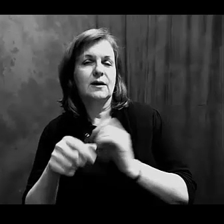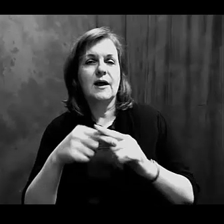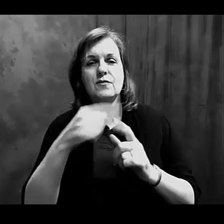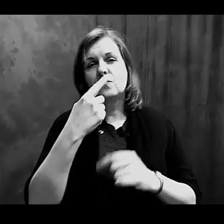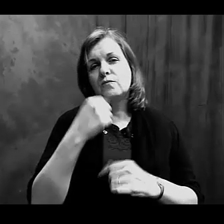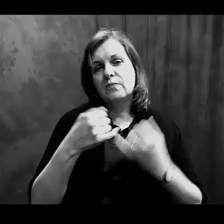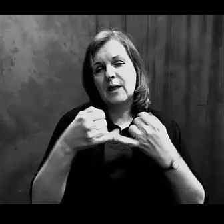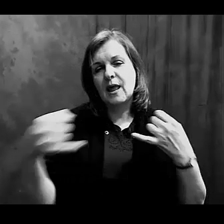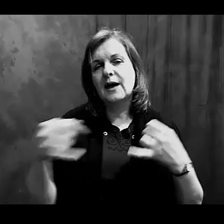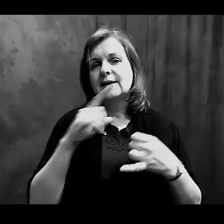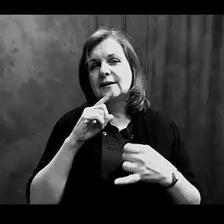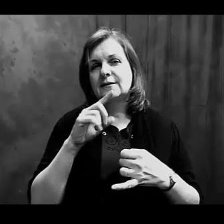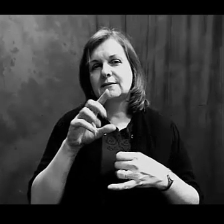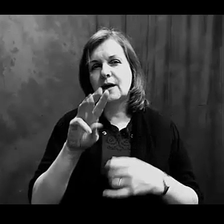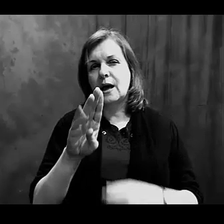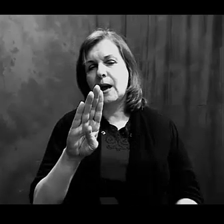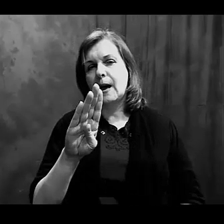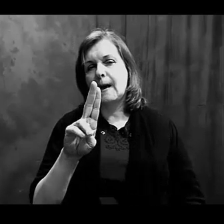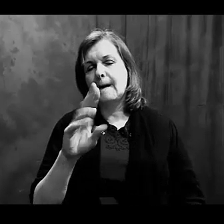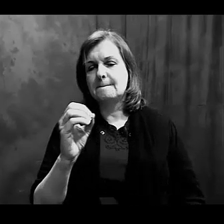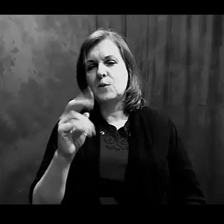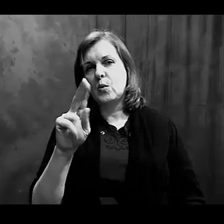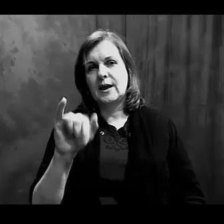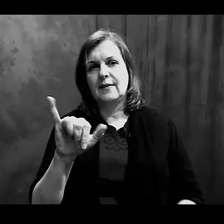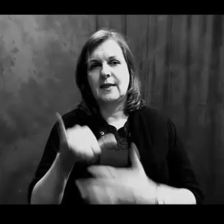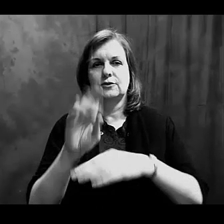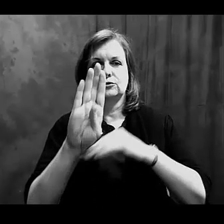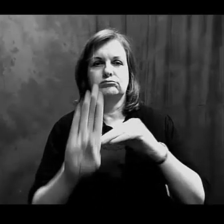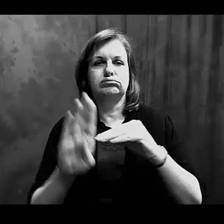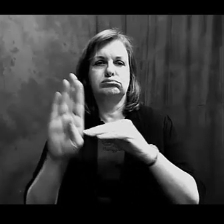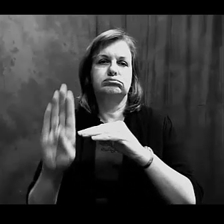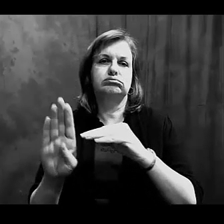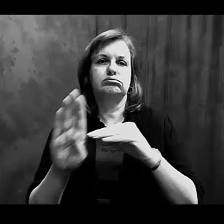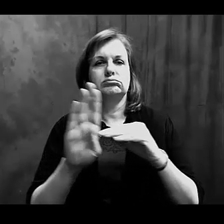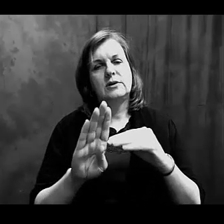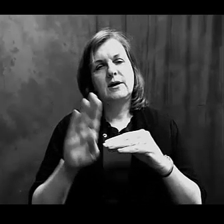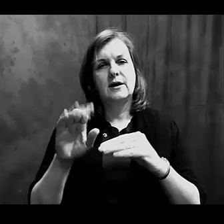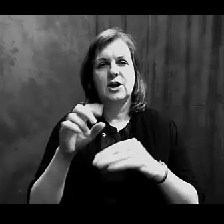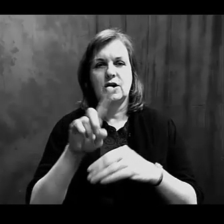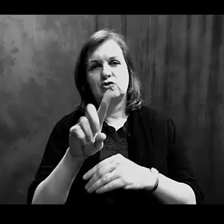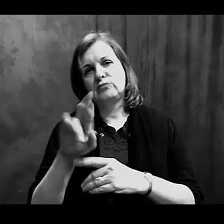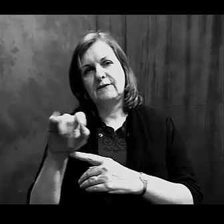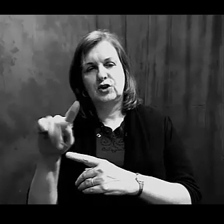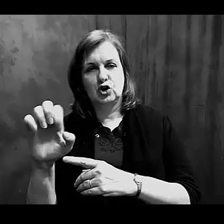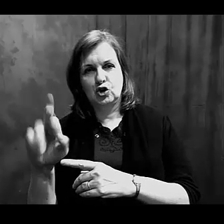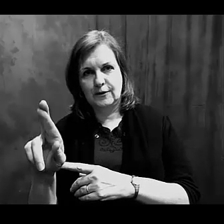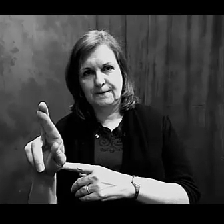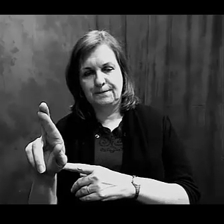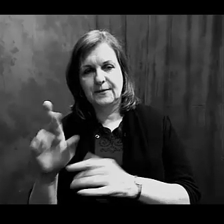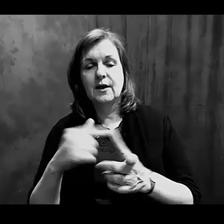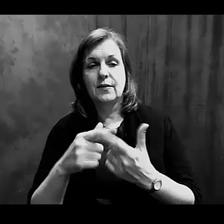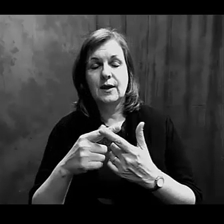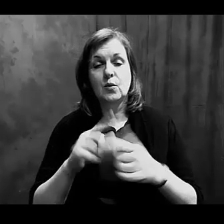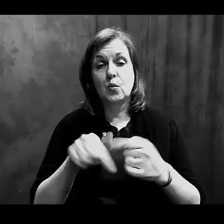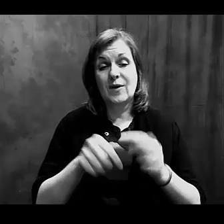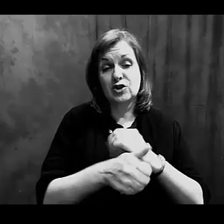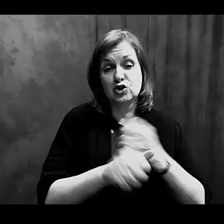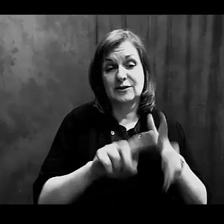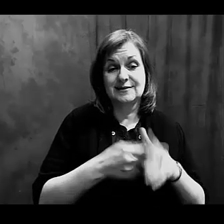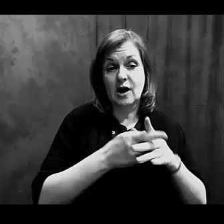so all they did was when the turtles start leaving their nesting beach in South Africa they set out these drifters